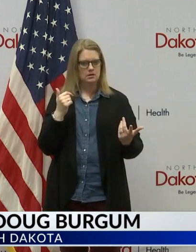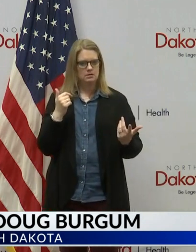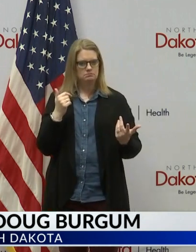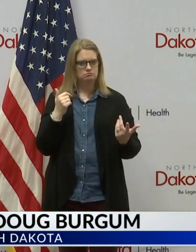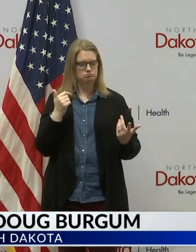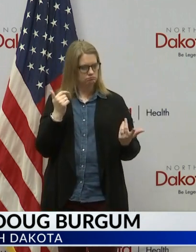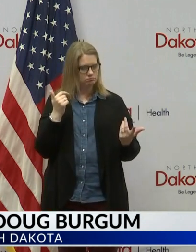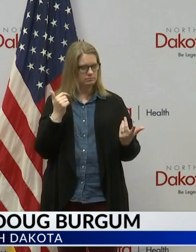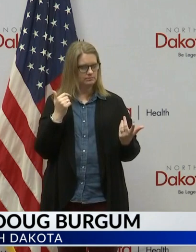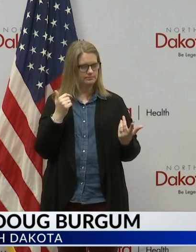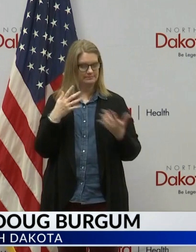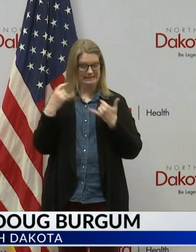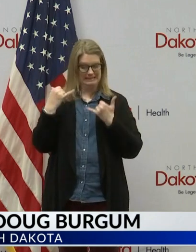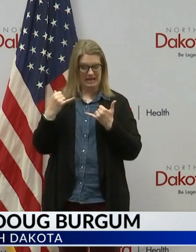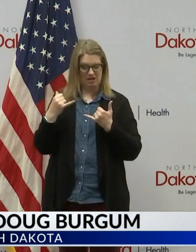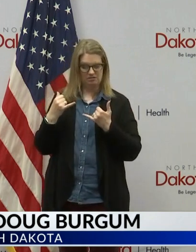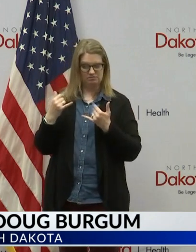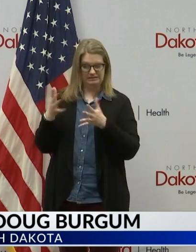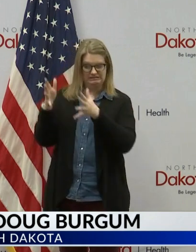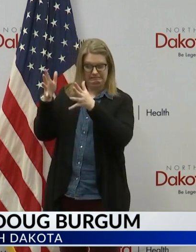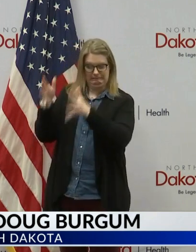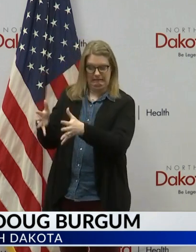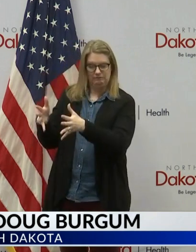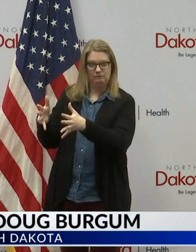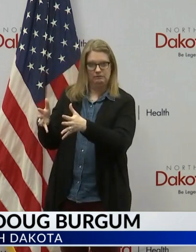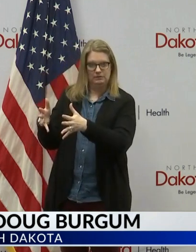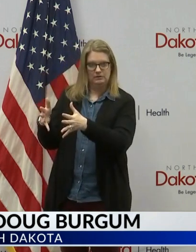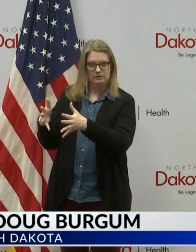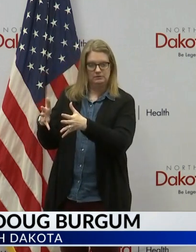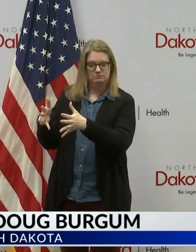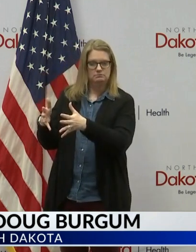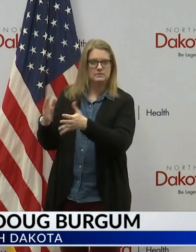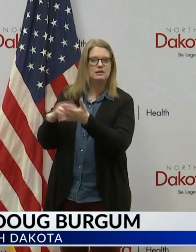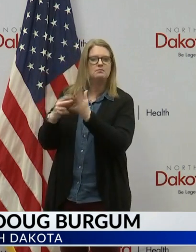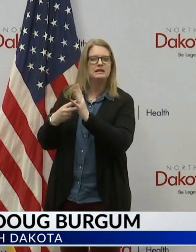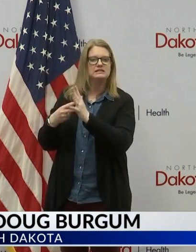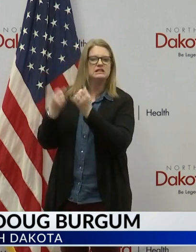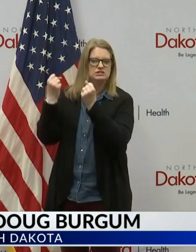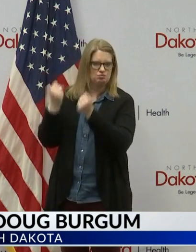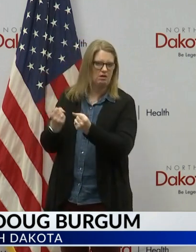HER DUTY, IT HAS BEEN DEPOISE ITED THE BANK OF NORTH DAKOTA